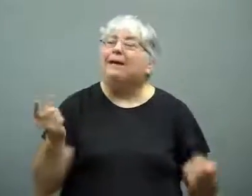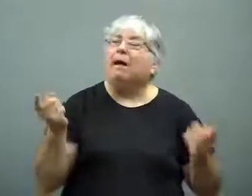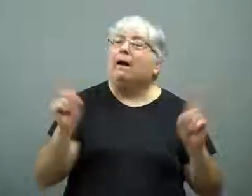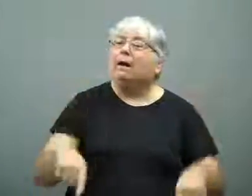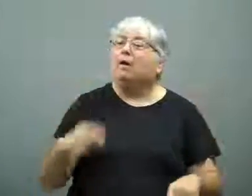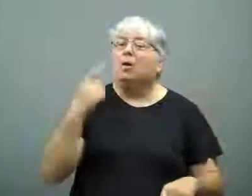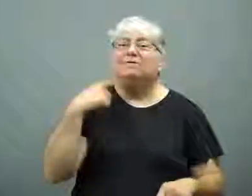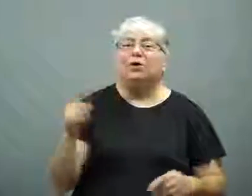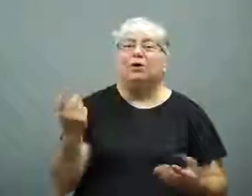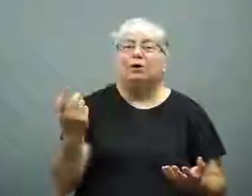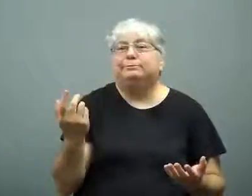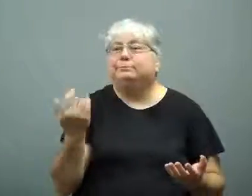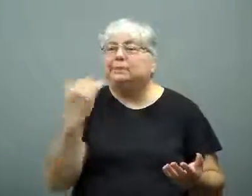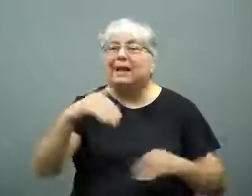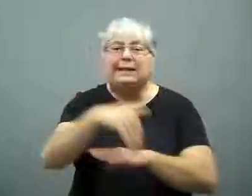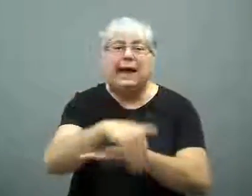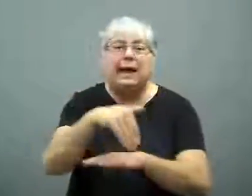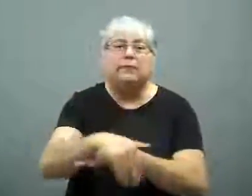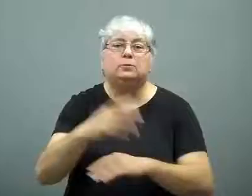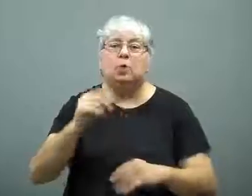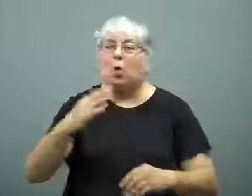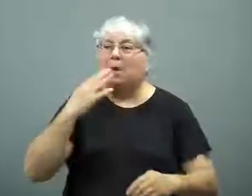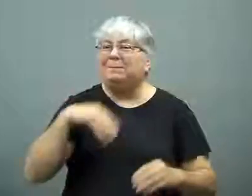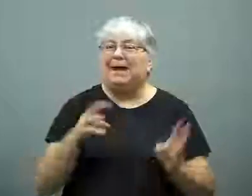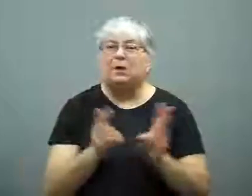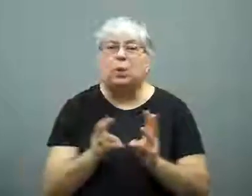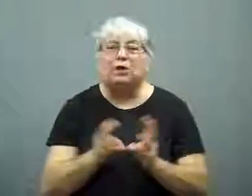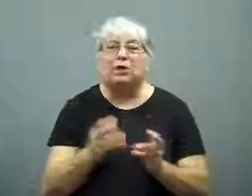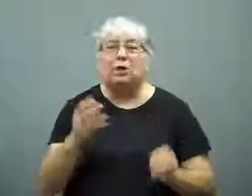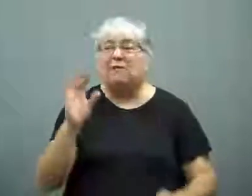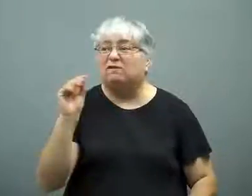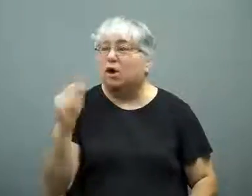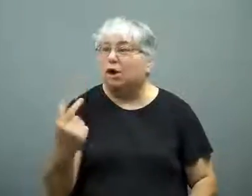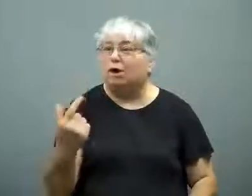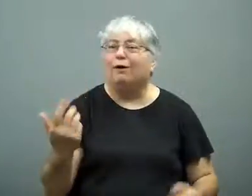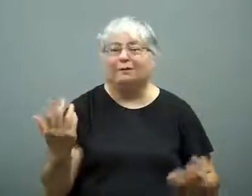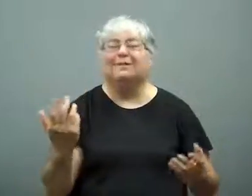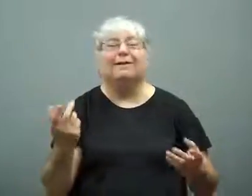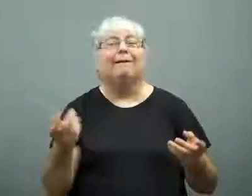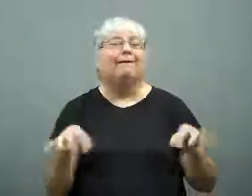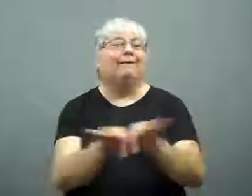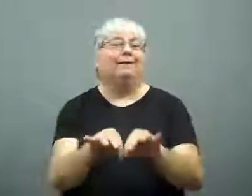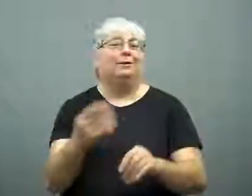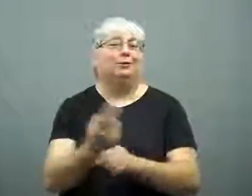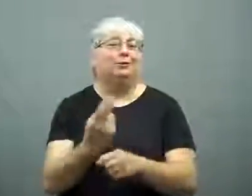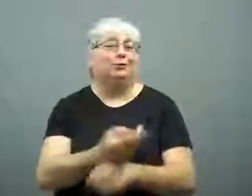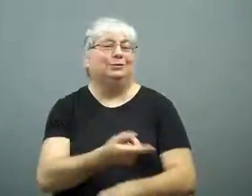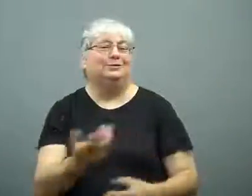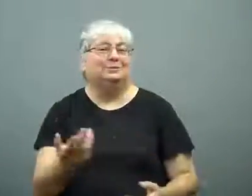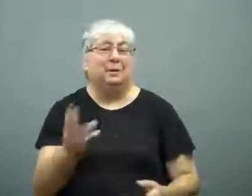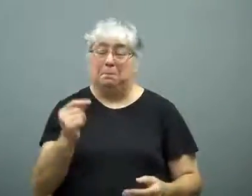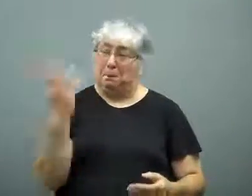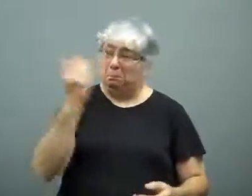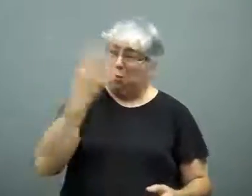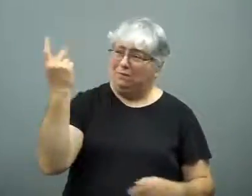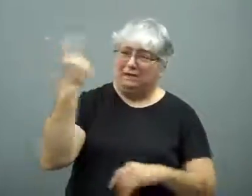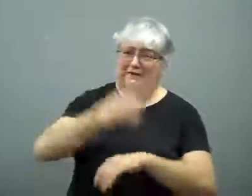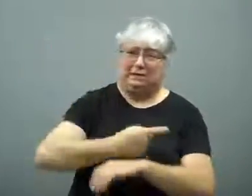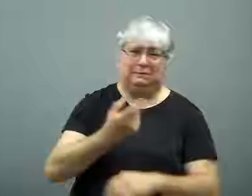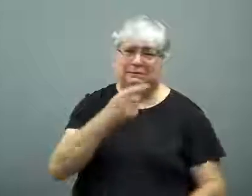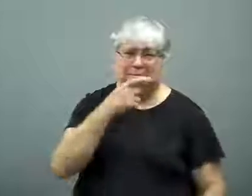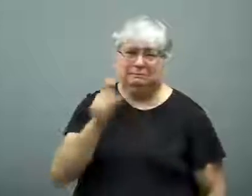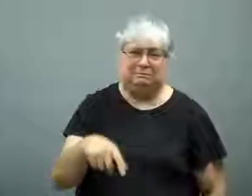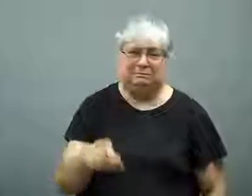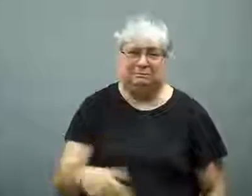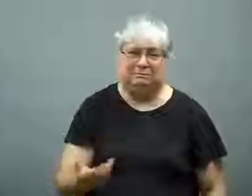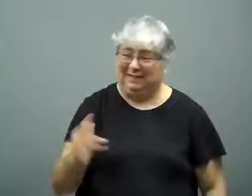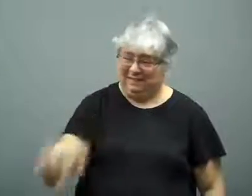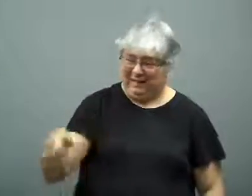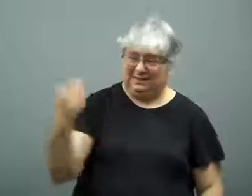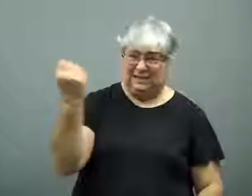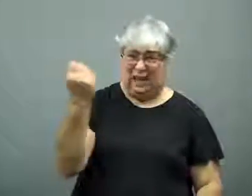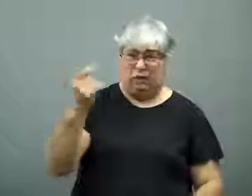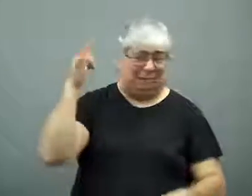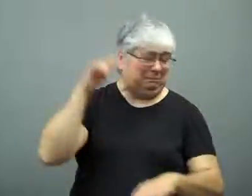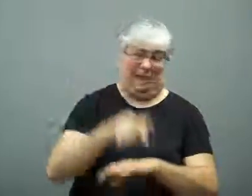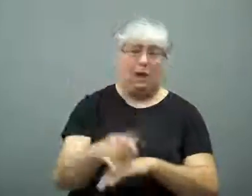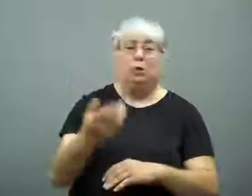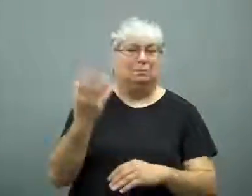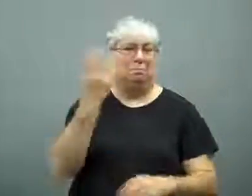It's useful for night landings and landing in bad weather or fog.